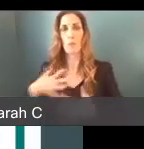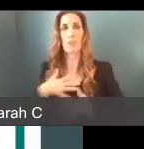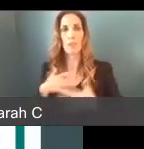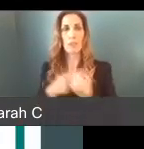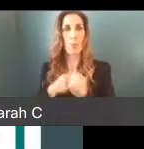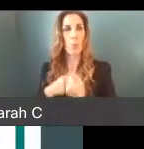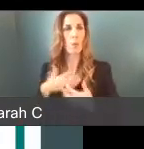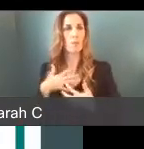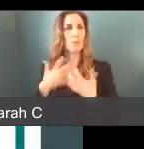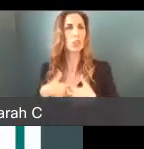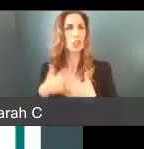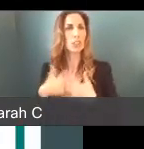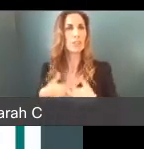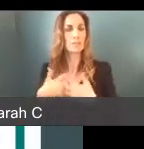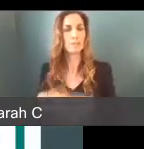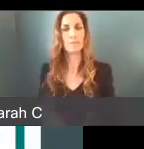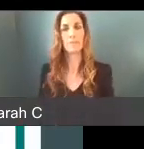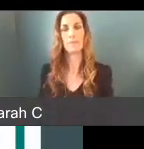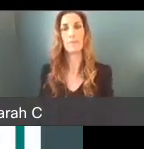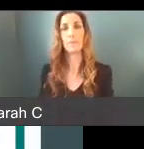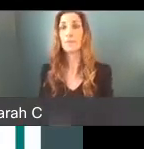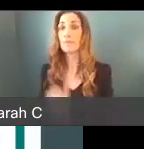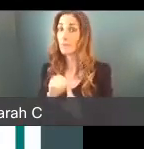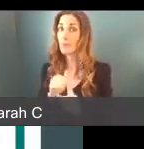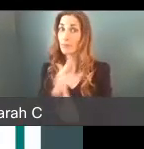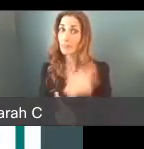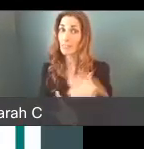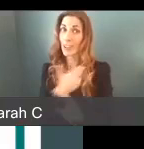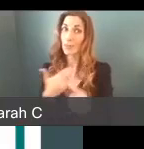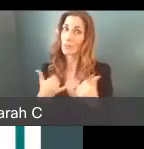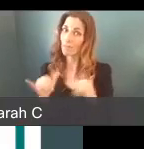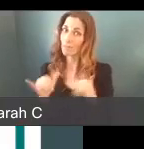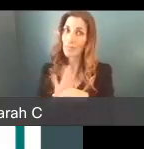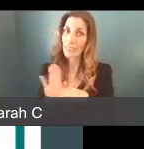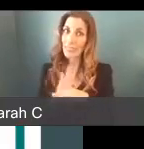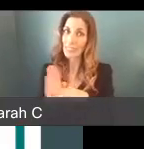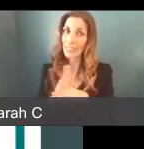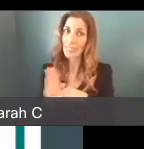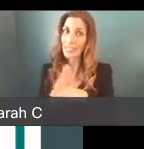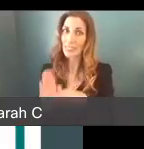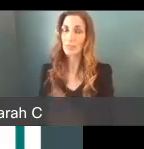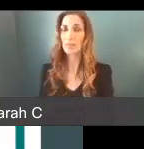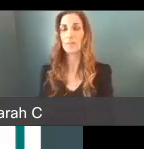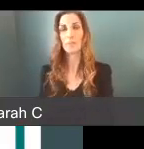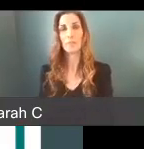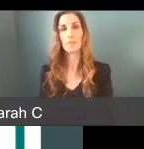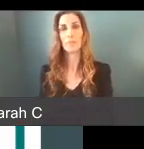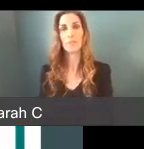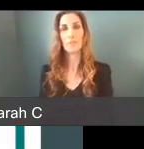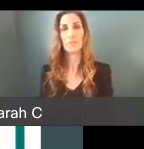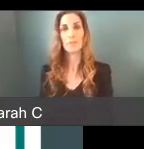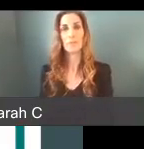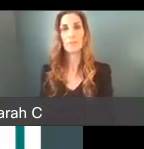So just a reminder our hospitals remain busy and we have gotten nowhere near where we were back in